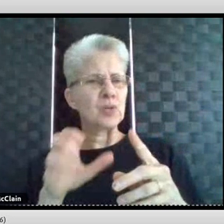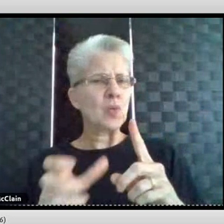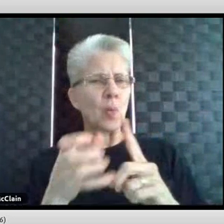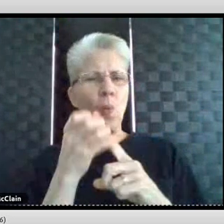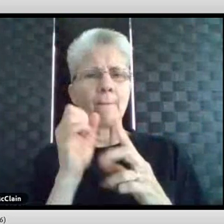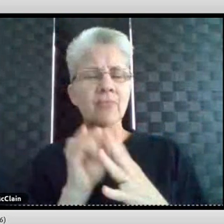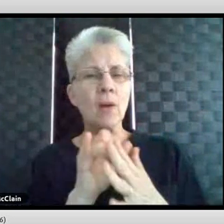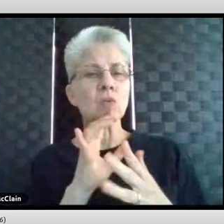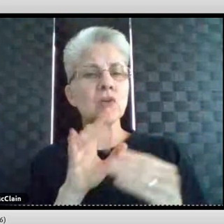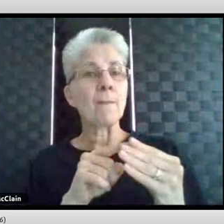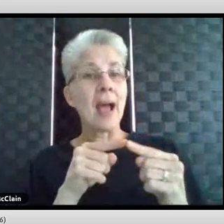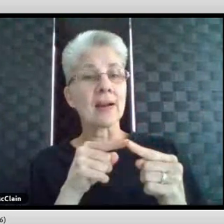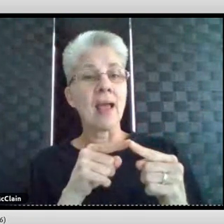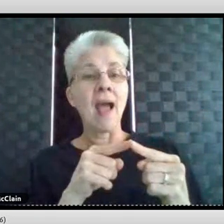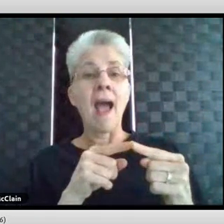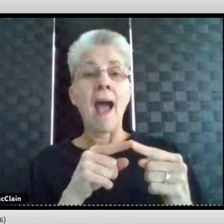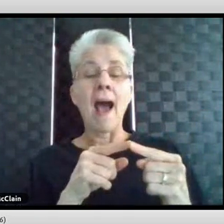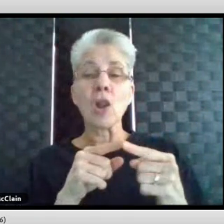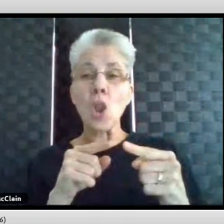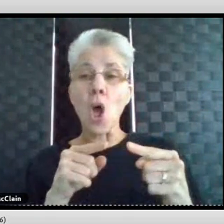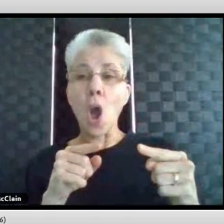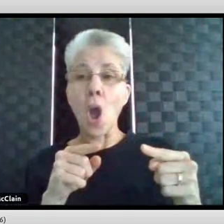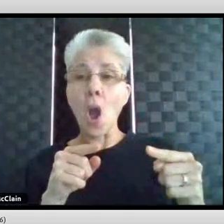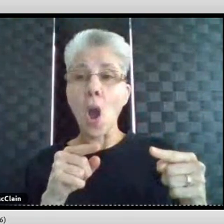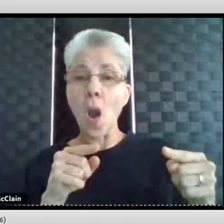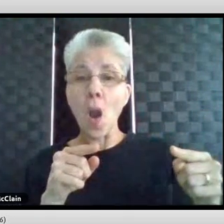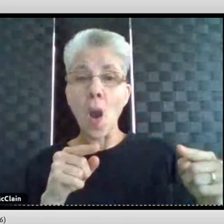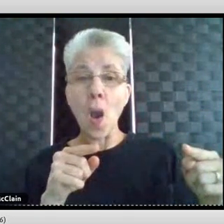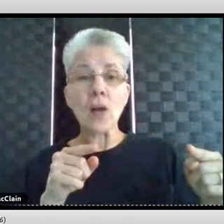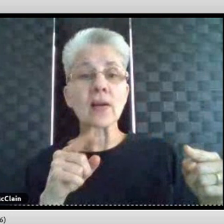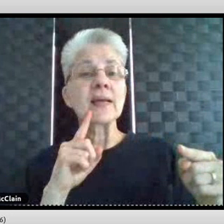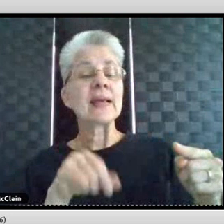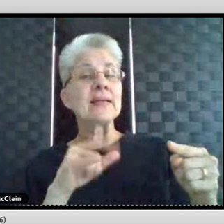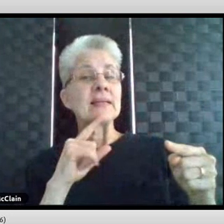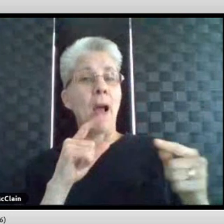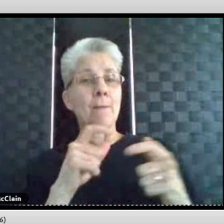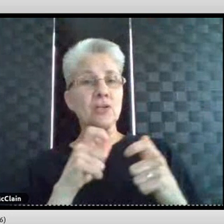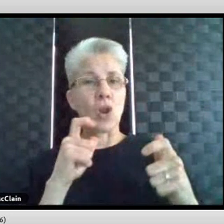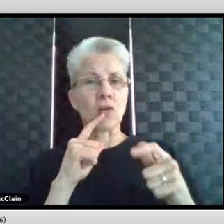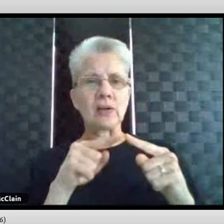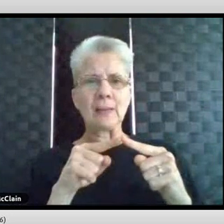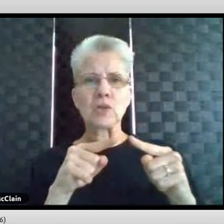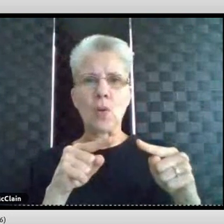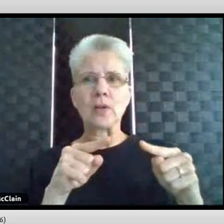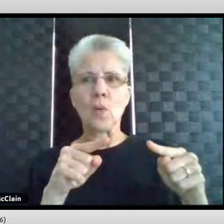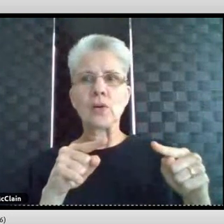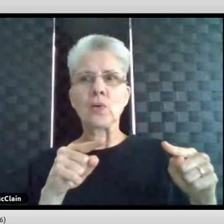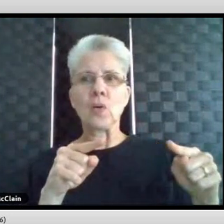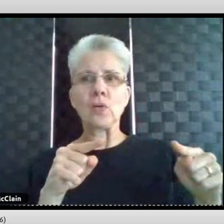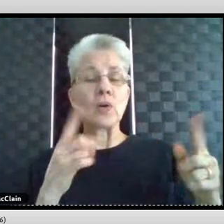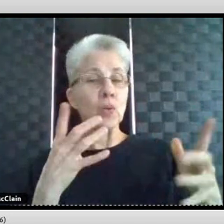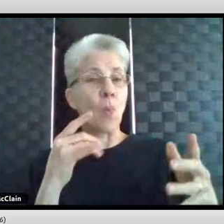We're talking about how long it is, how much longer than the head it is, how it keeps going. So, why do you think it's important